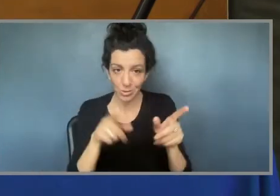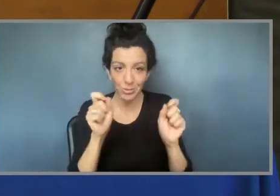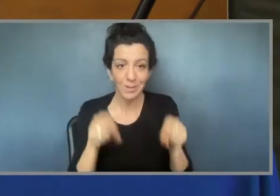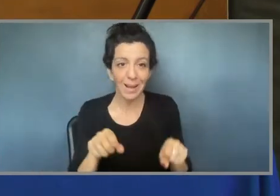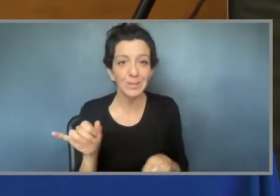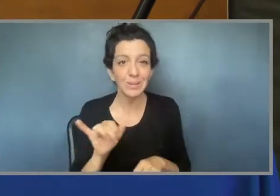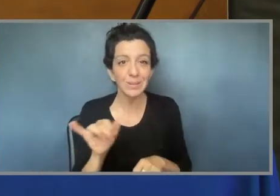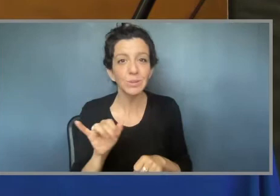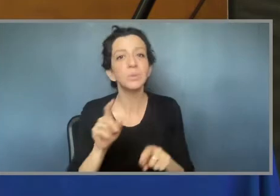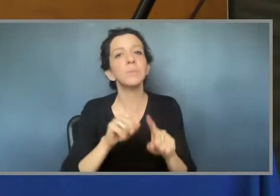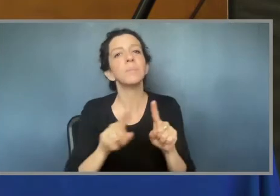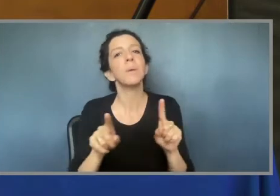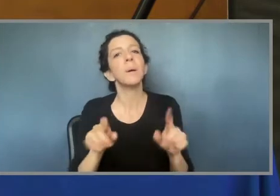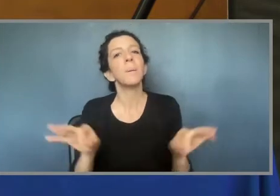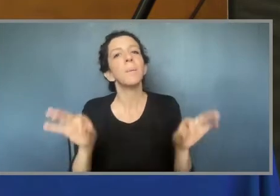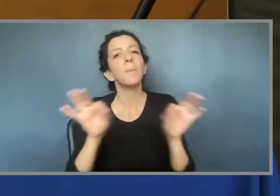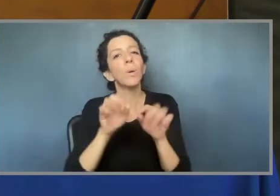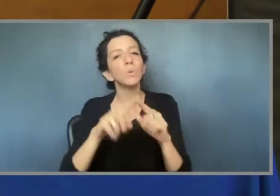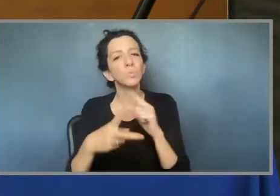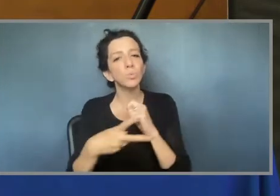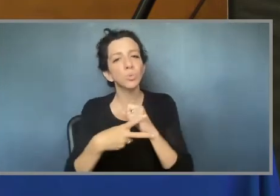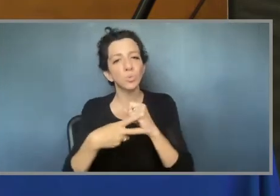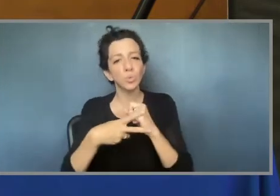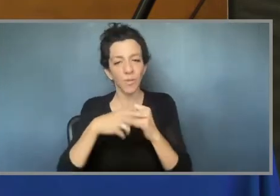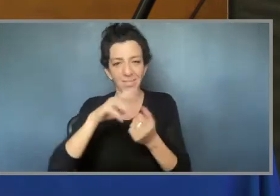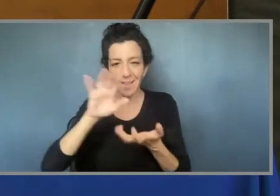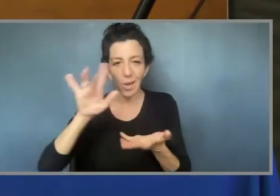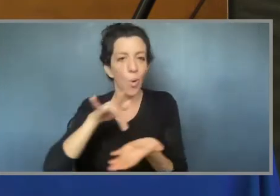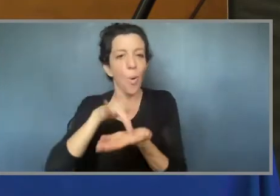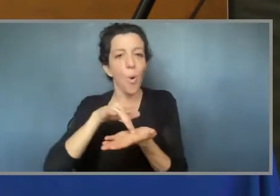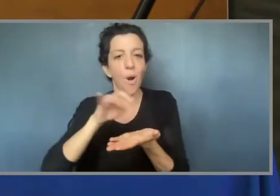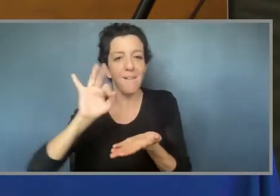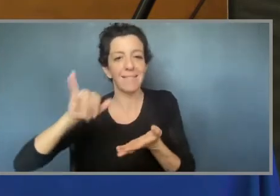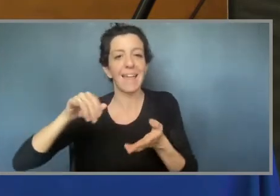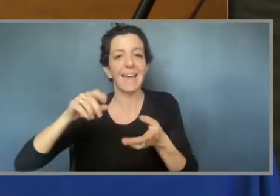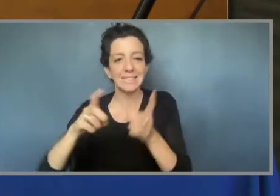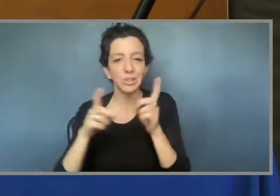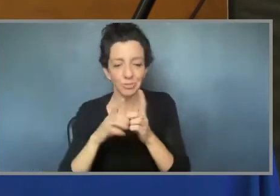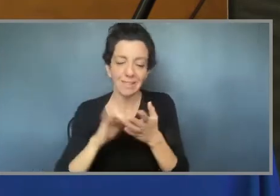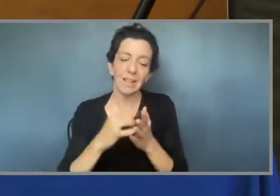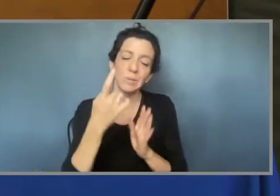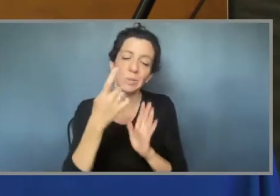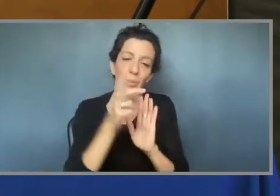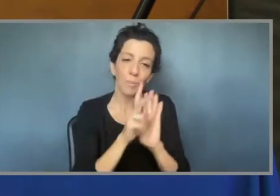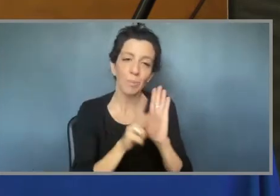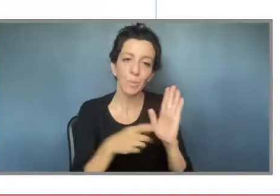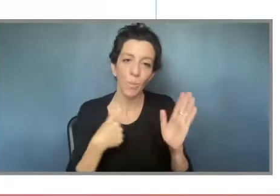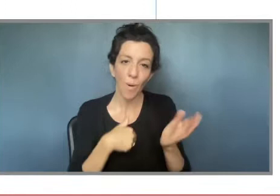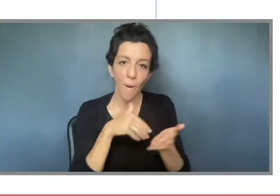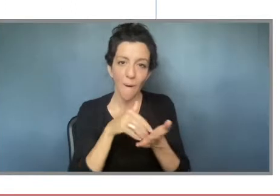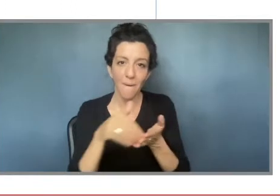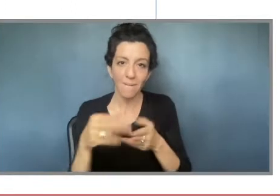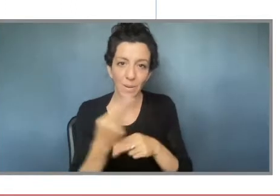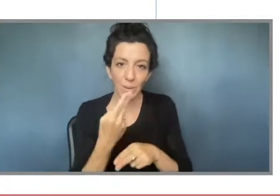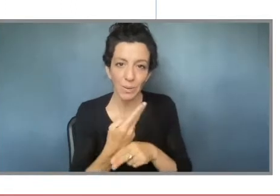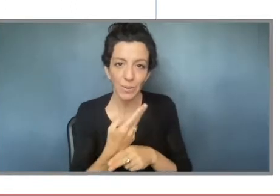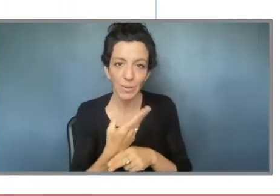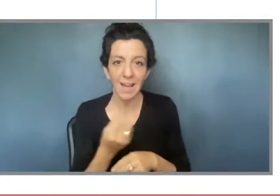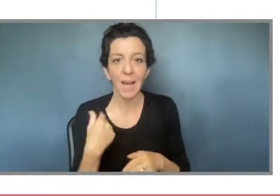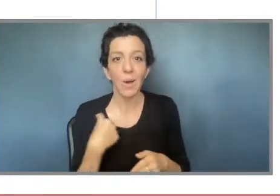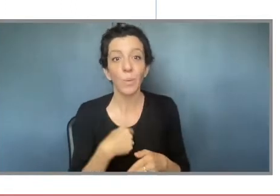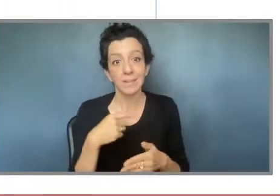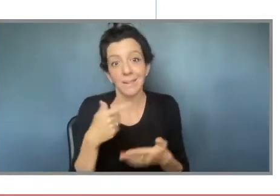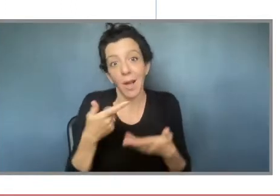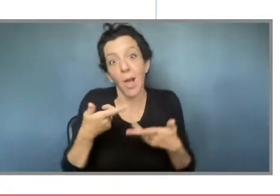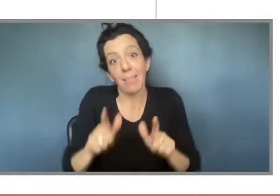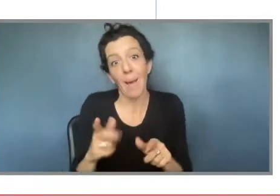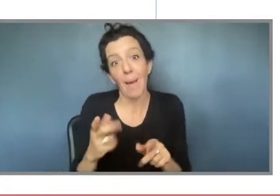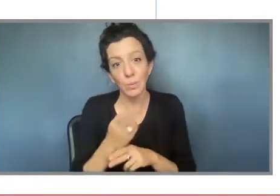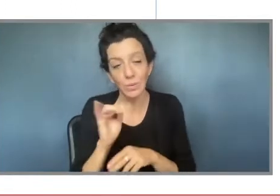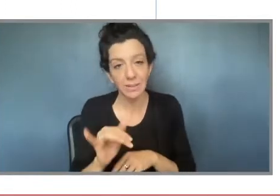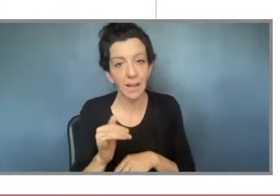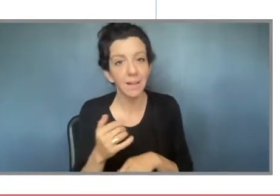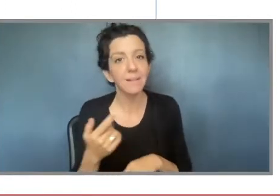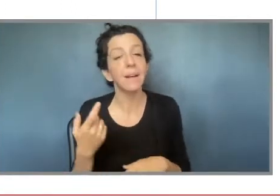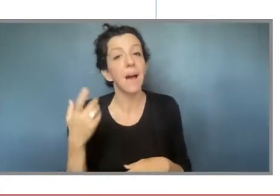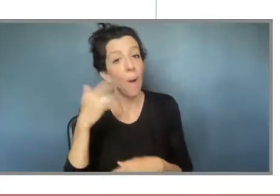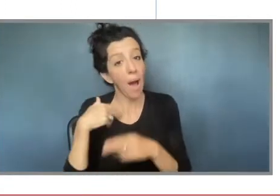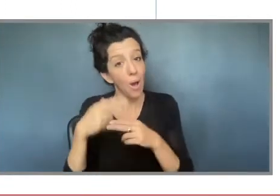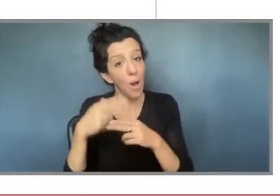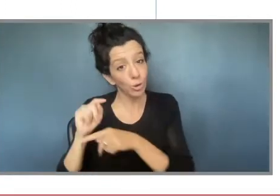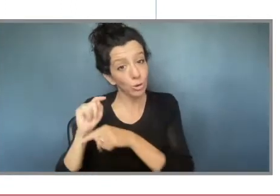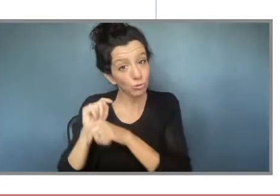Studio: So preserved, preserving the core of existing districts, is also a principle that is often used and is allowed to be